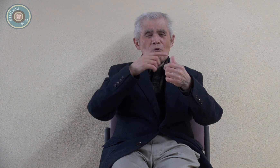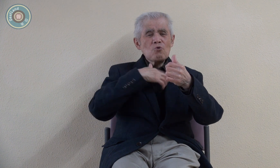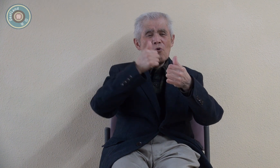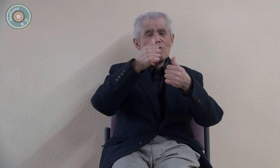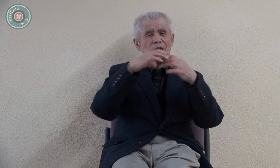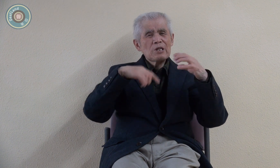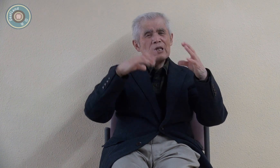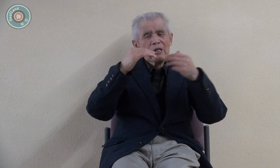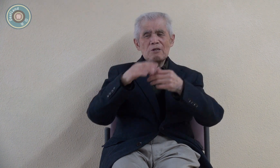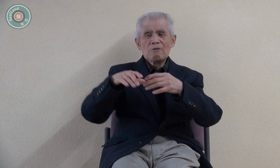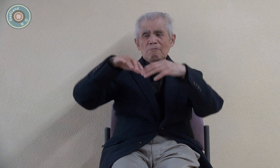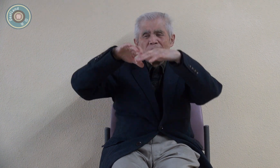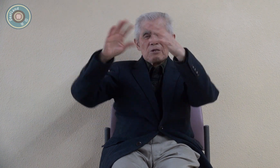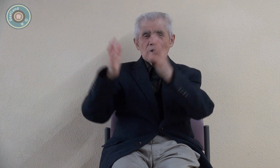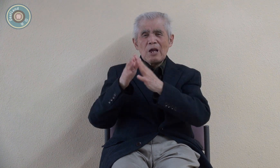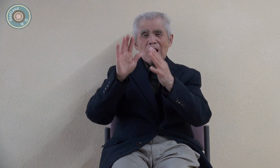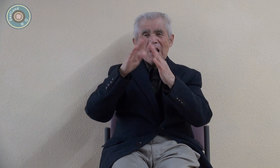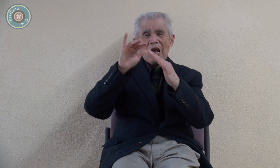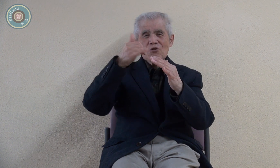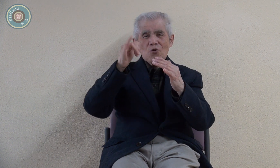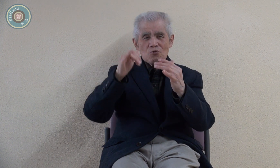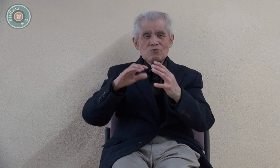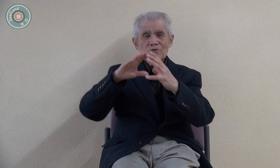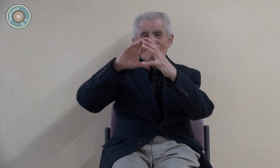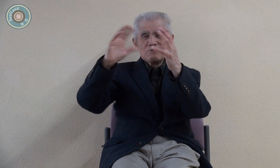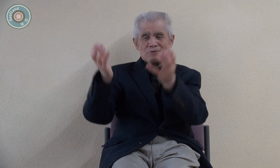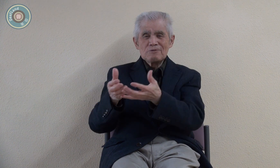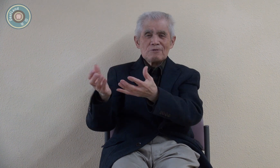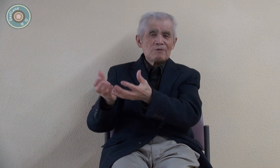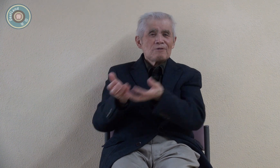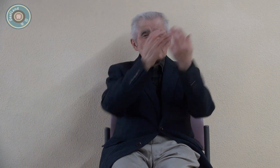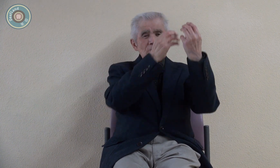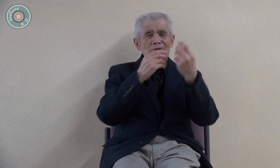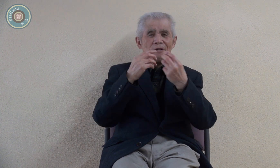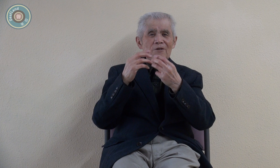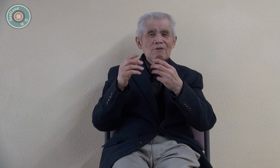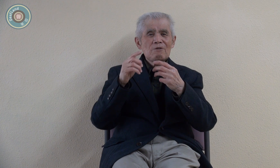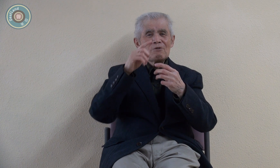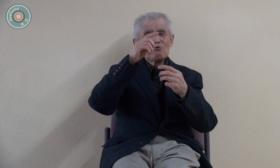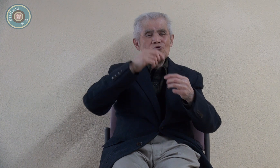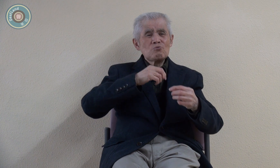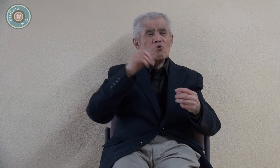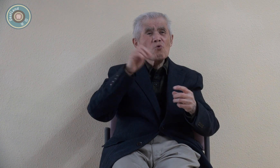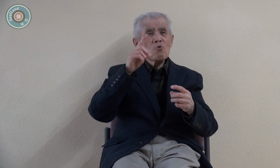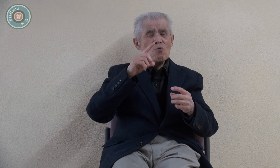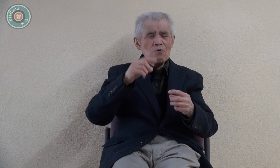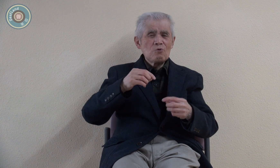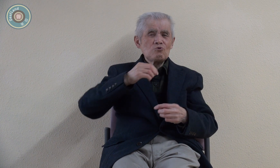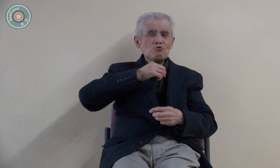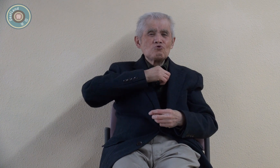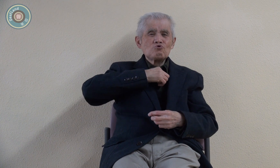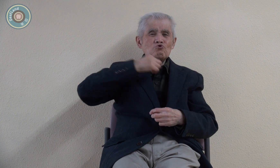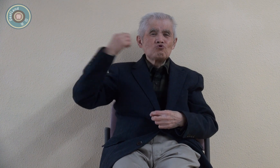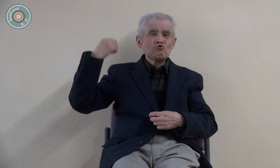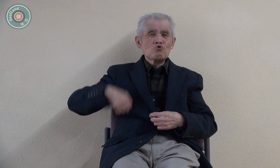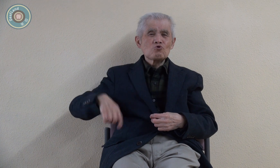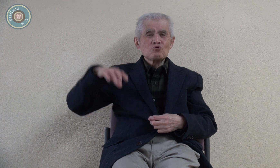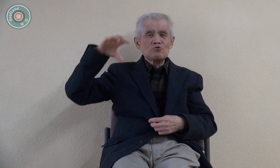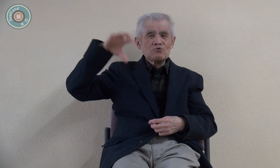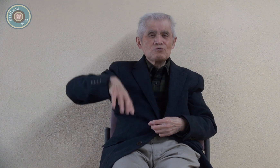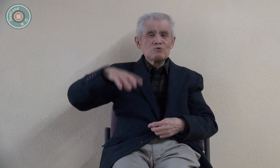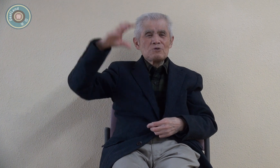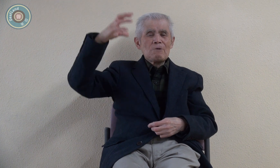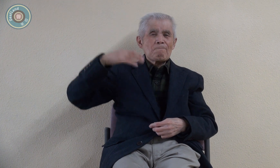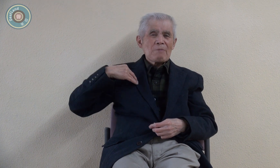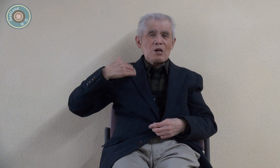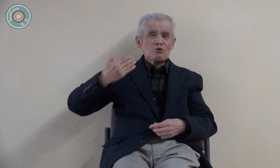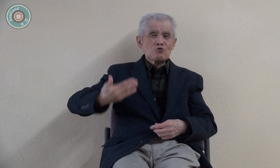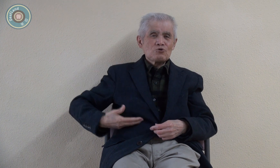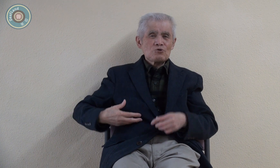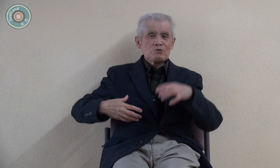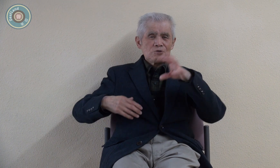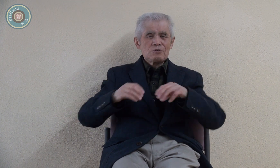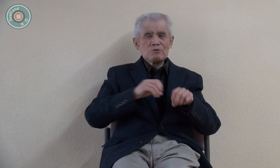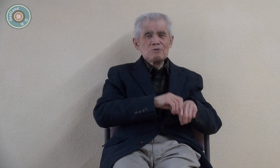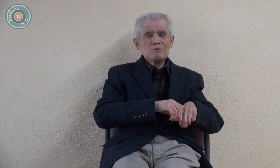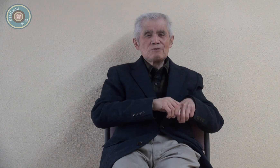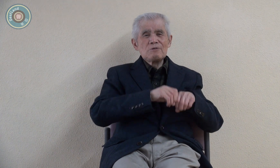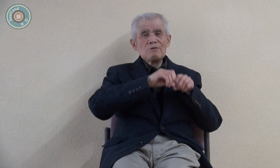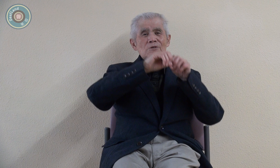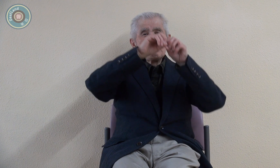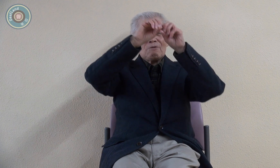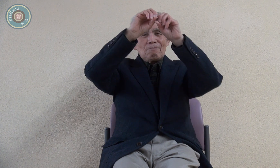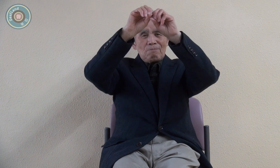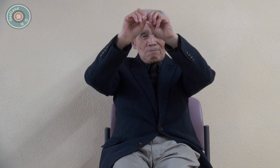He was transferred to Manchuria with his family